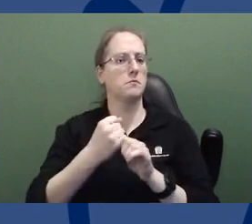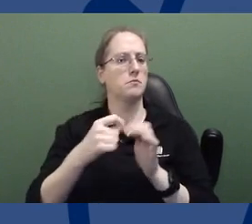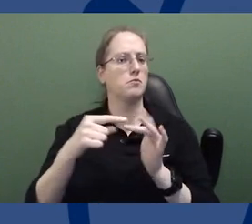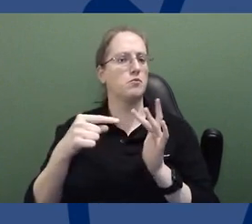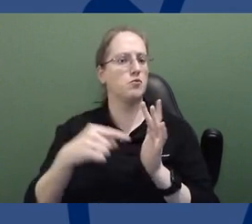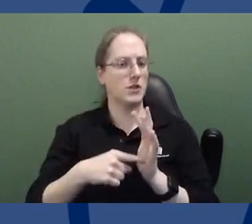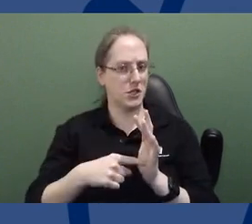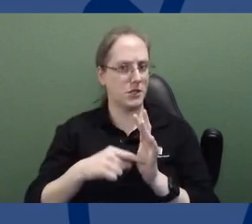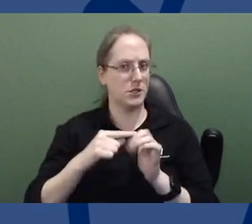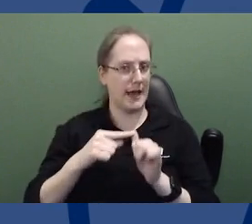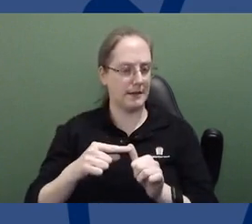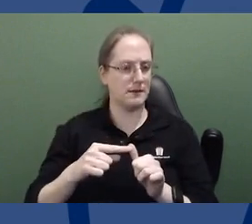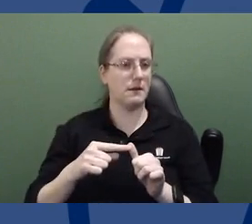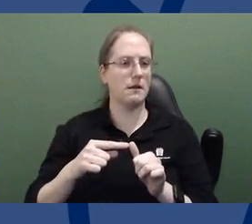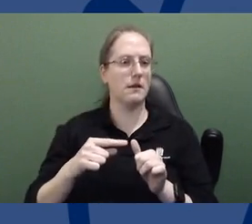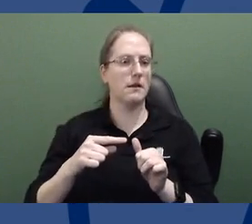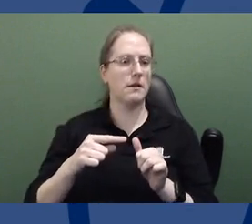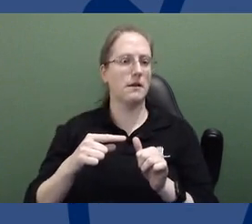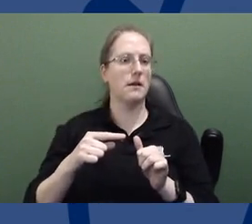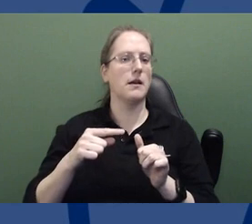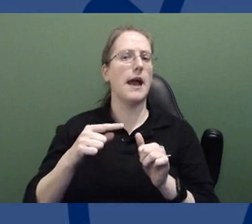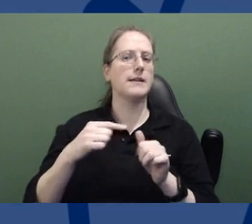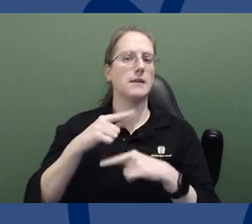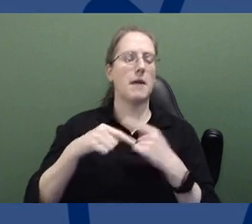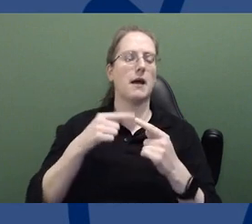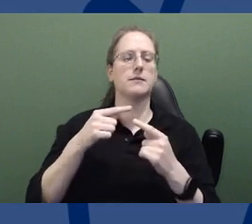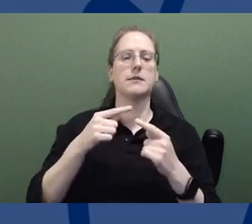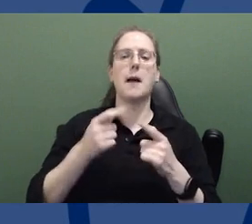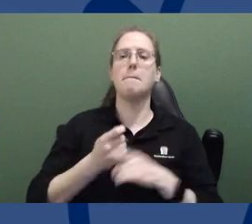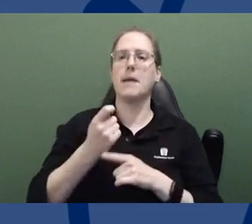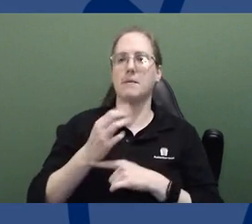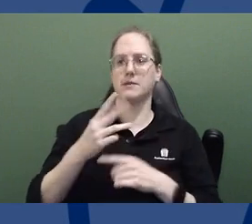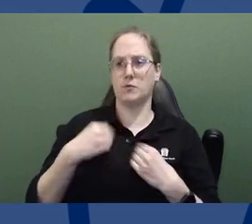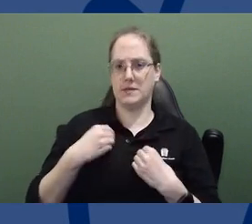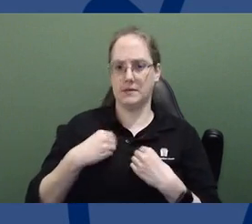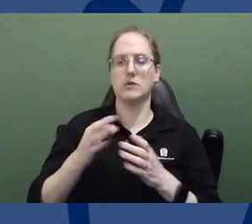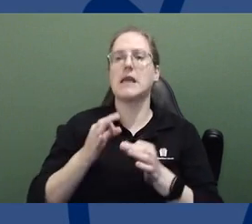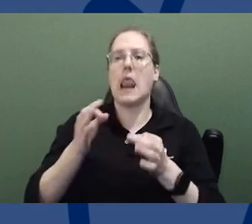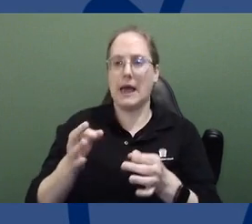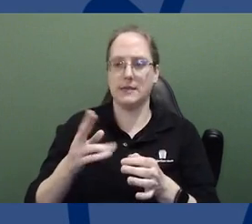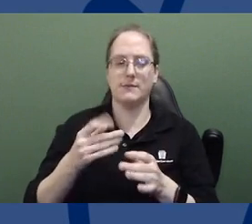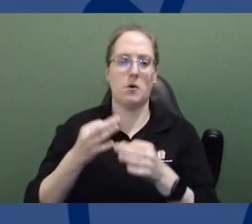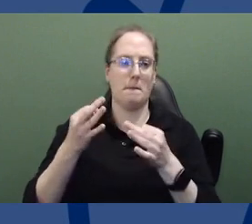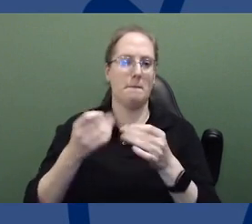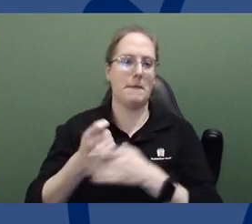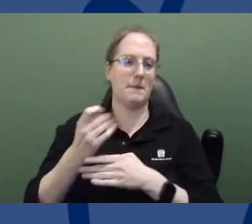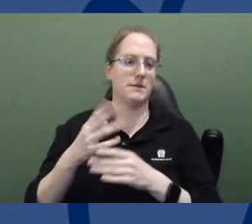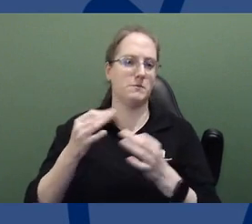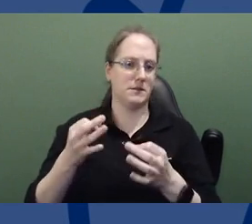to payments to businesses. You know, there's obviously a lot of time and effort that goes